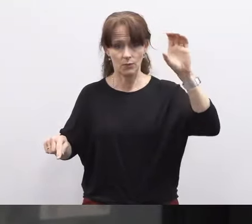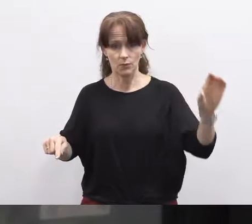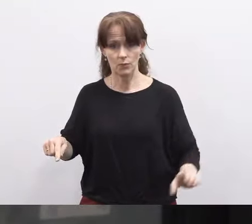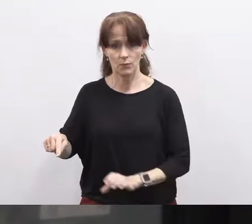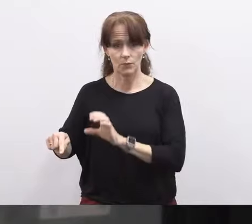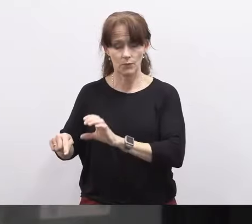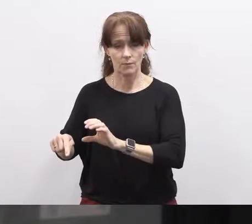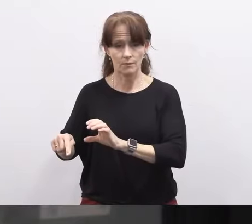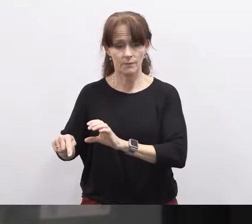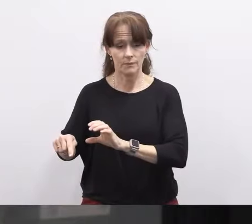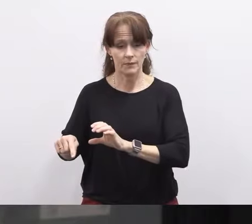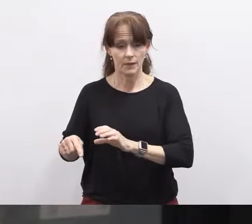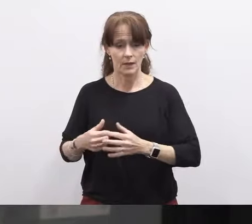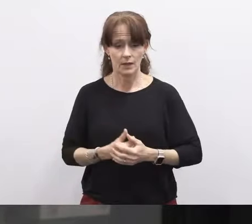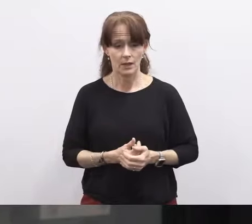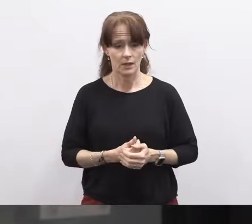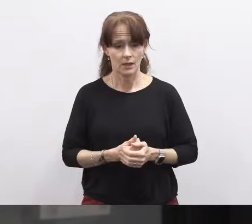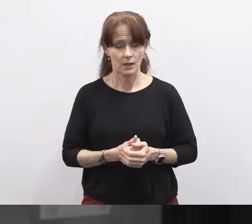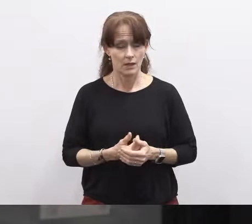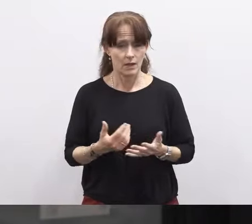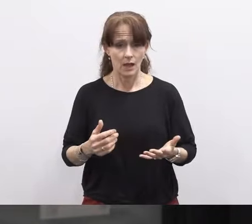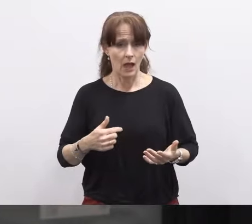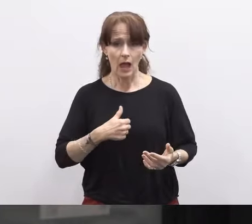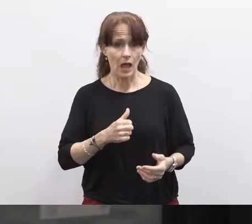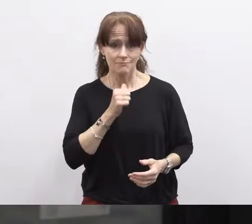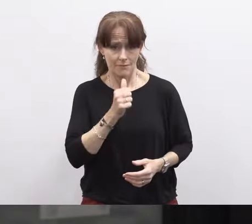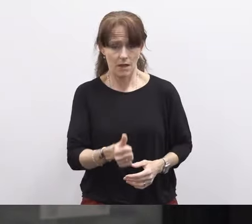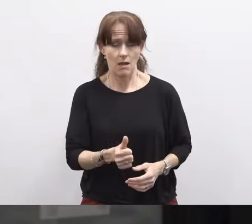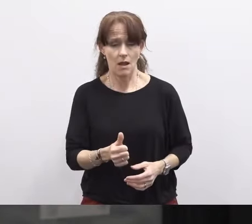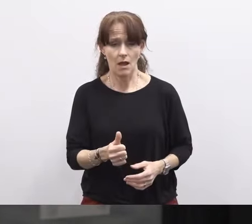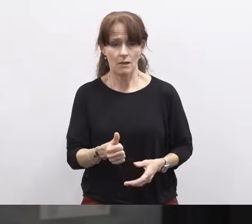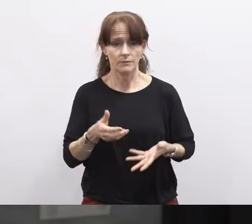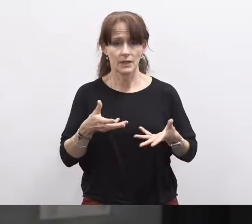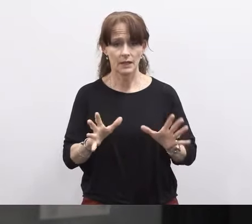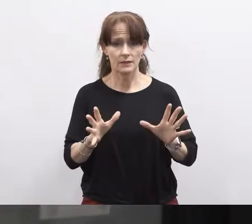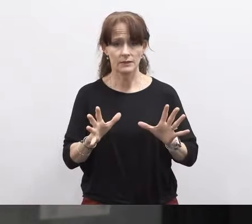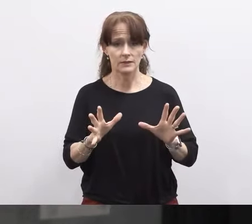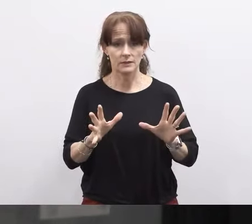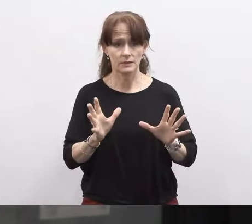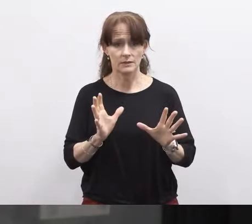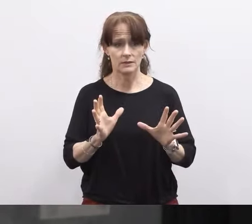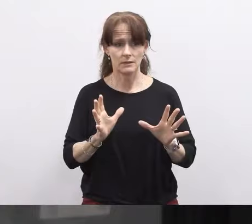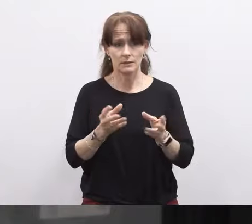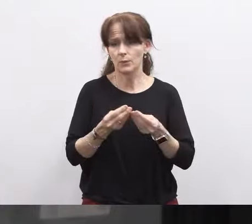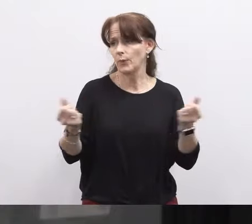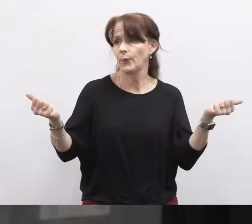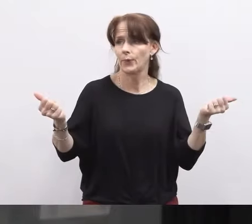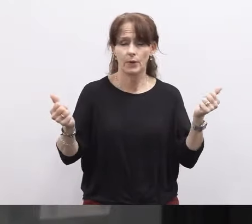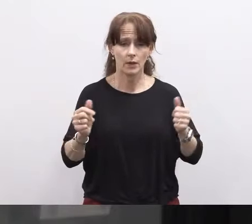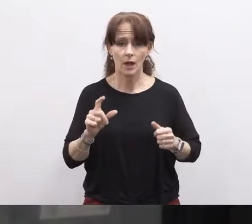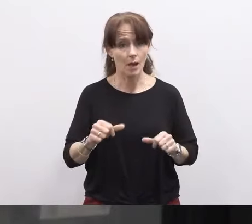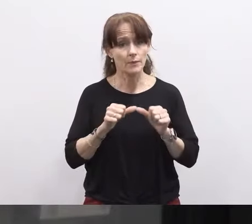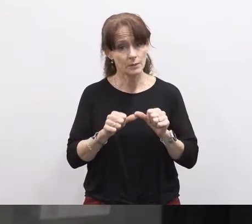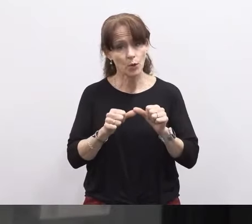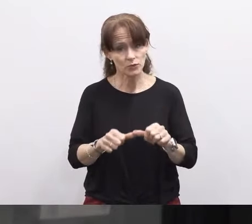So with that said, I'm not going to let this go. I'm gonna proceed with it.